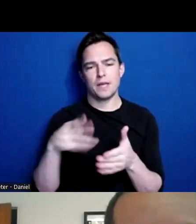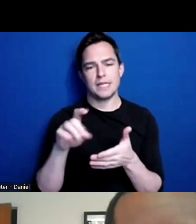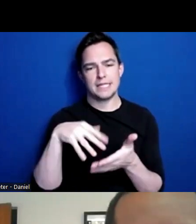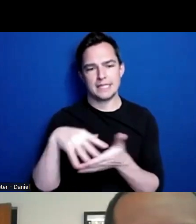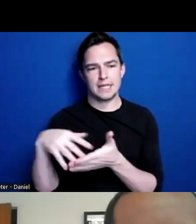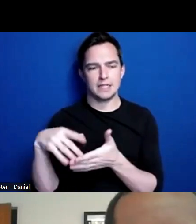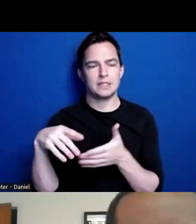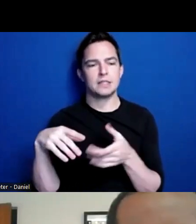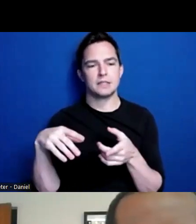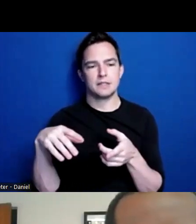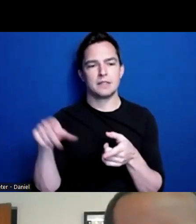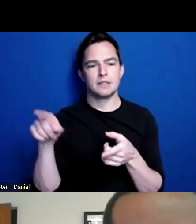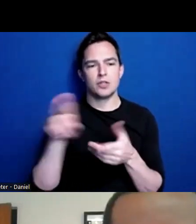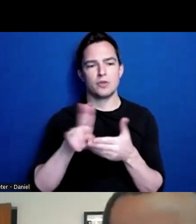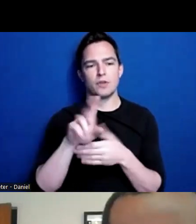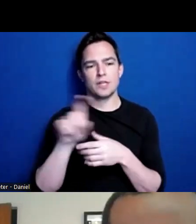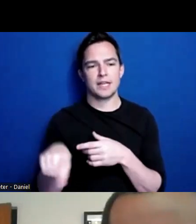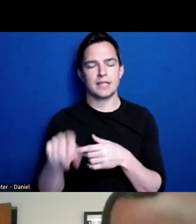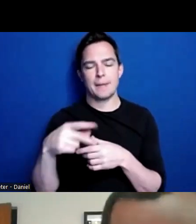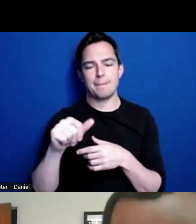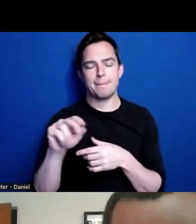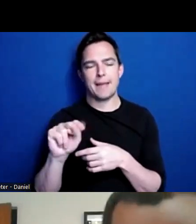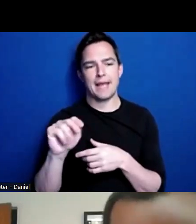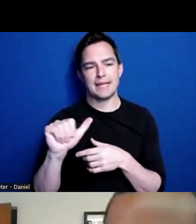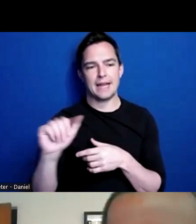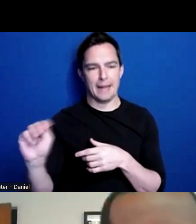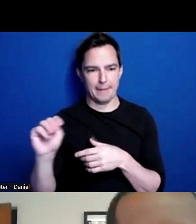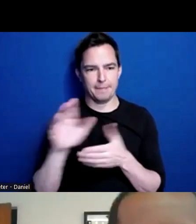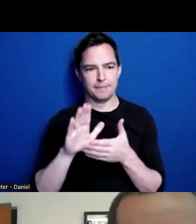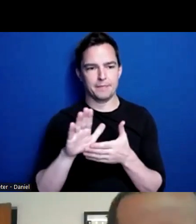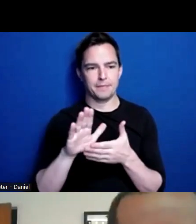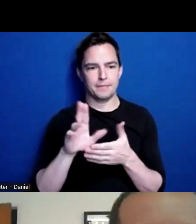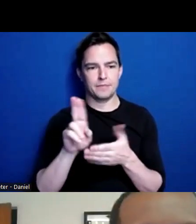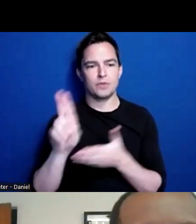then University of Texas, Pan-American College, Pan-American University, University of Texas,